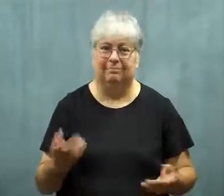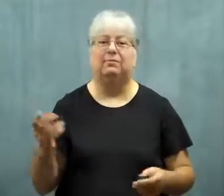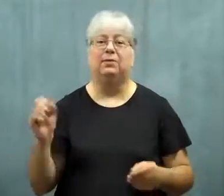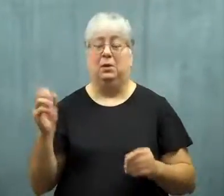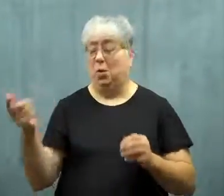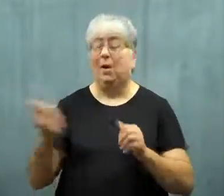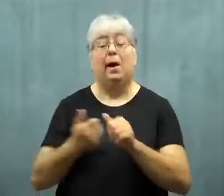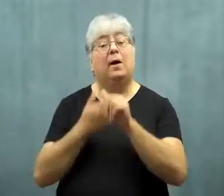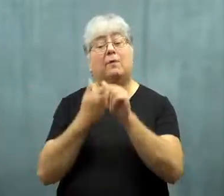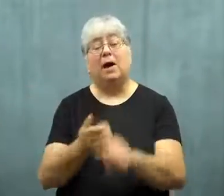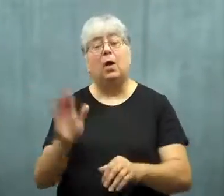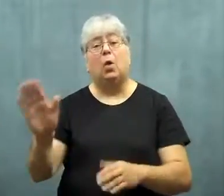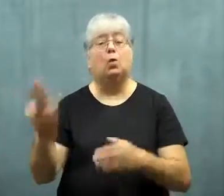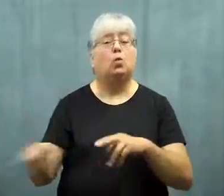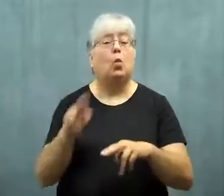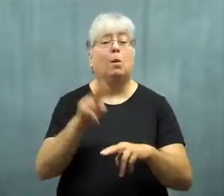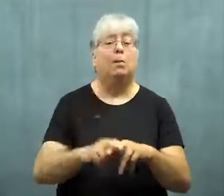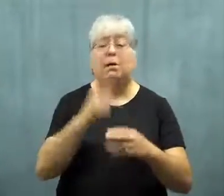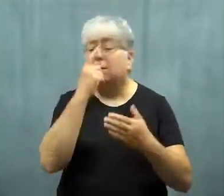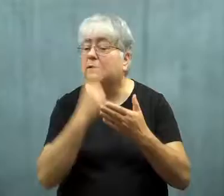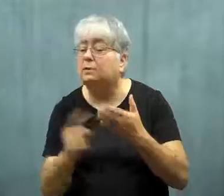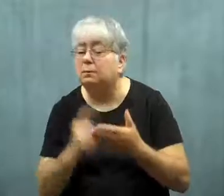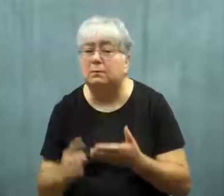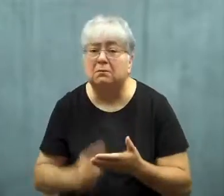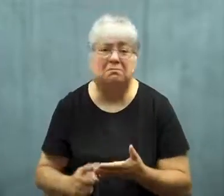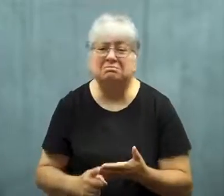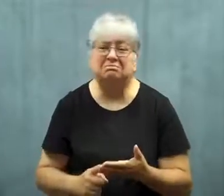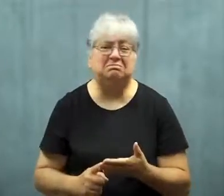He didn't follow the normal investigative protocol.